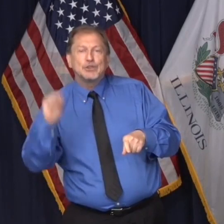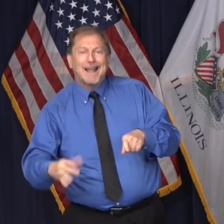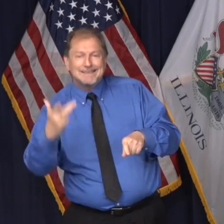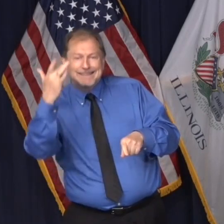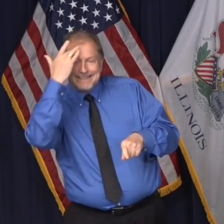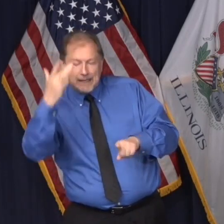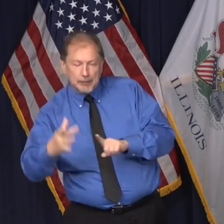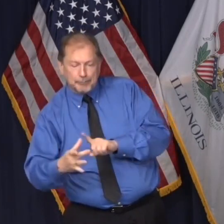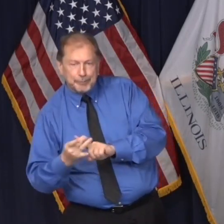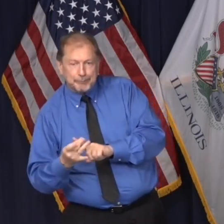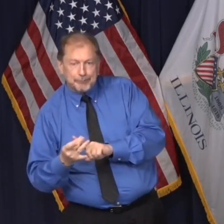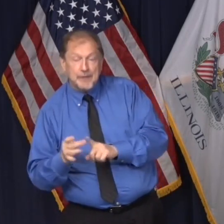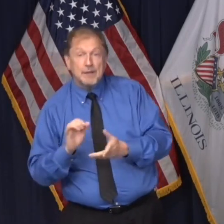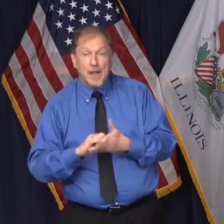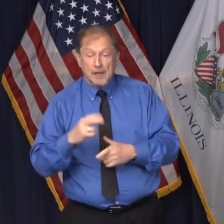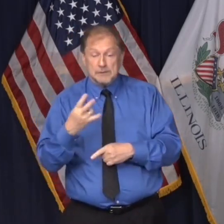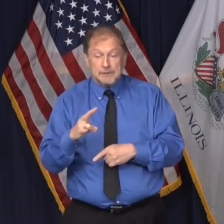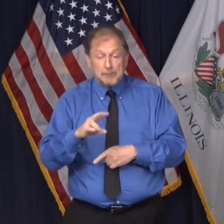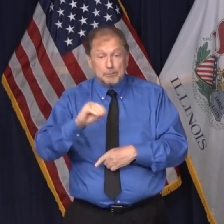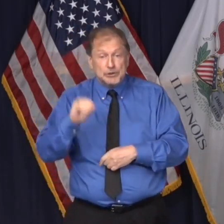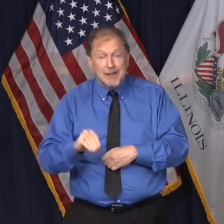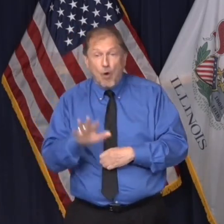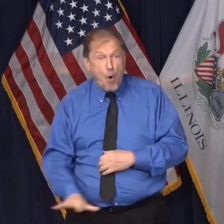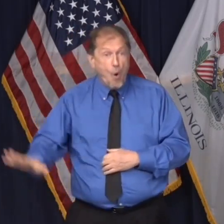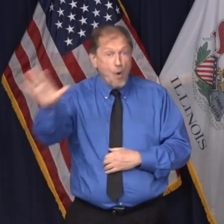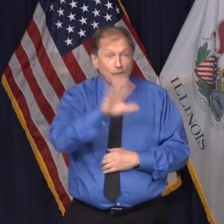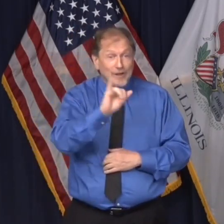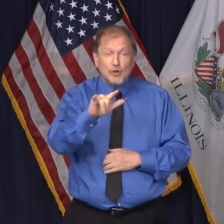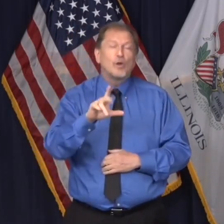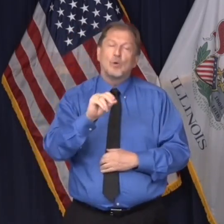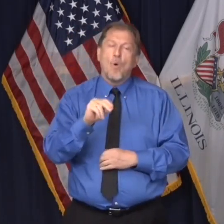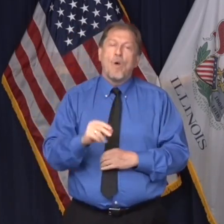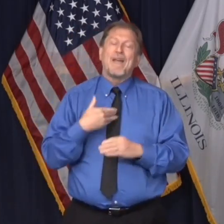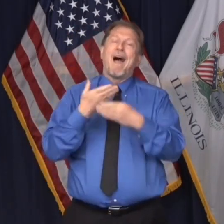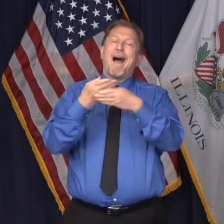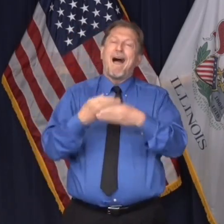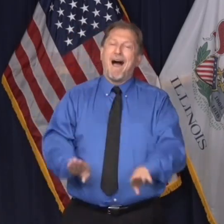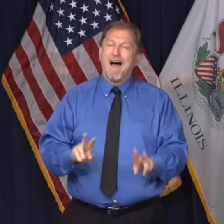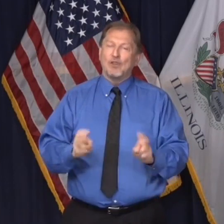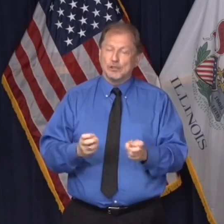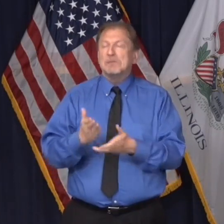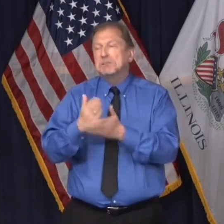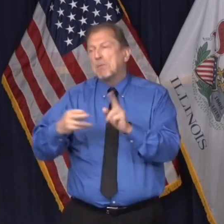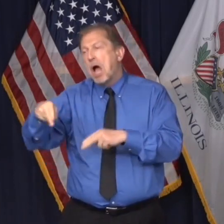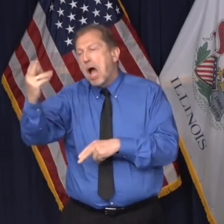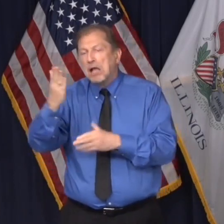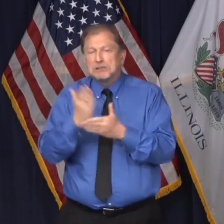OVER THE LAST 24 HOURS. THAT'S A STATEWIDE POSITIVITY RATE OF 17%, THOUGH THAT LOOKS